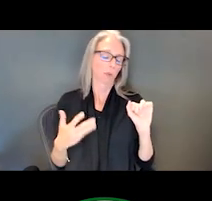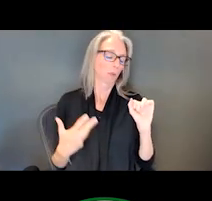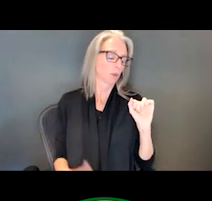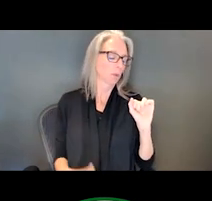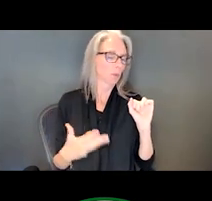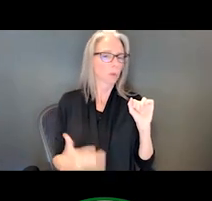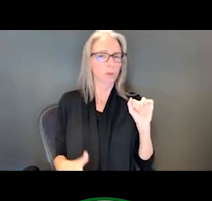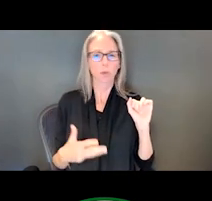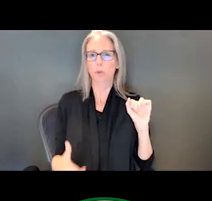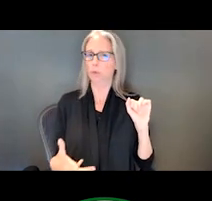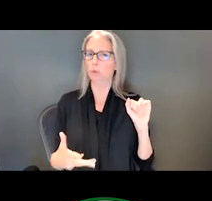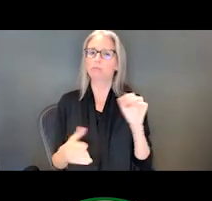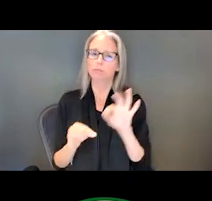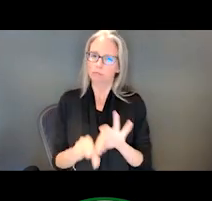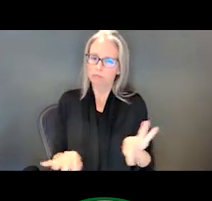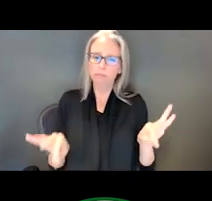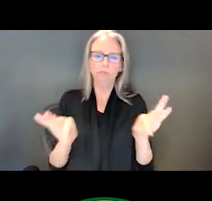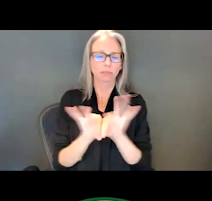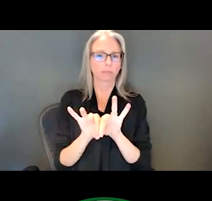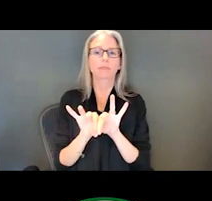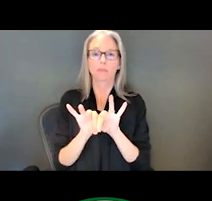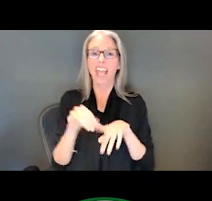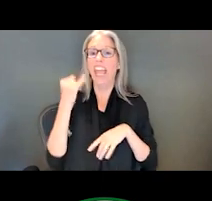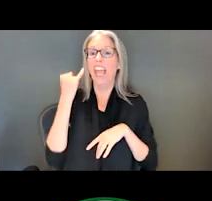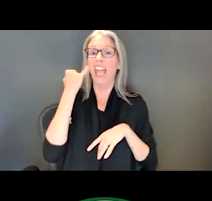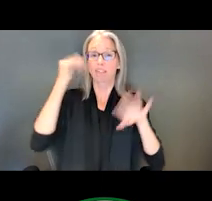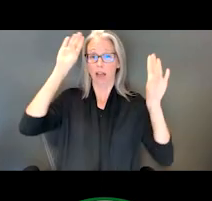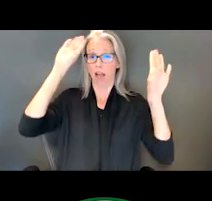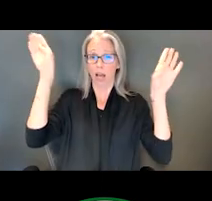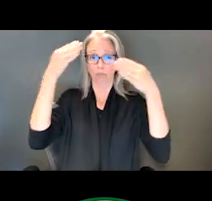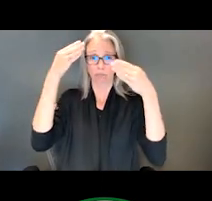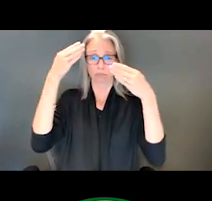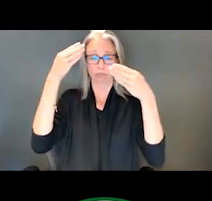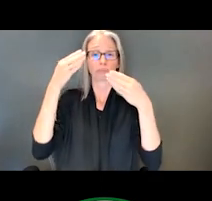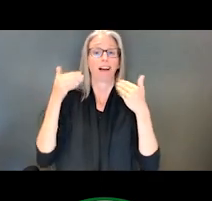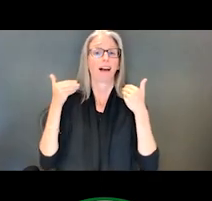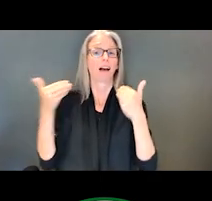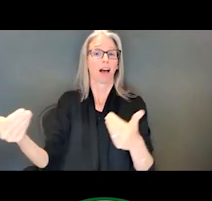Yeah, I guess that, I think there's a lot of organizations and people to work with and